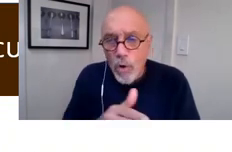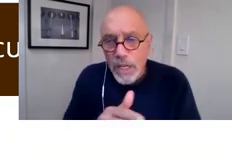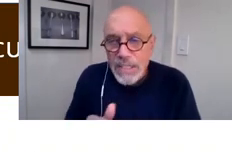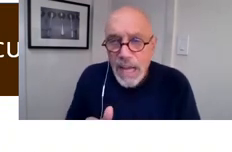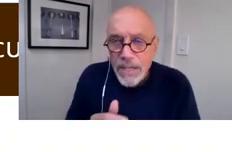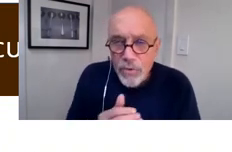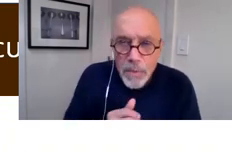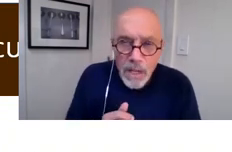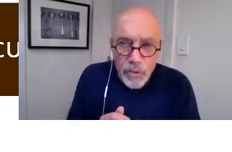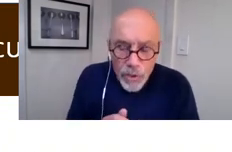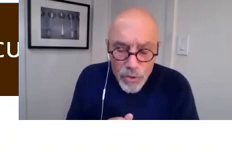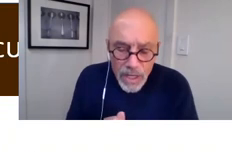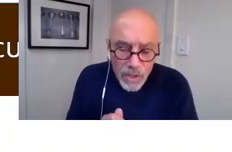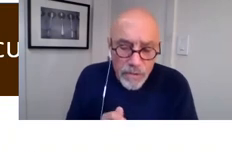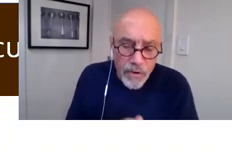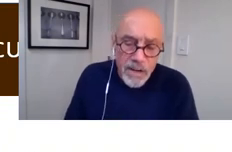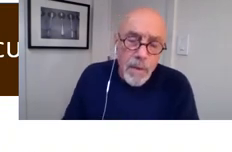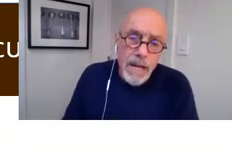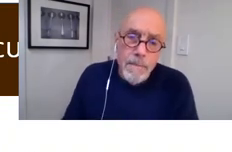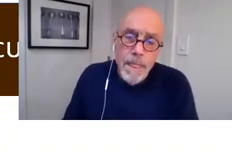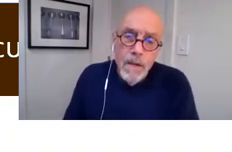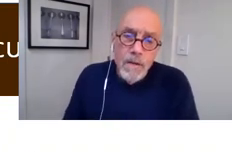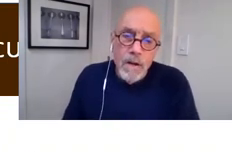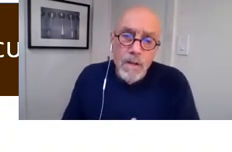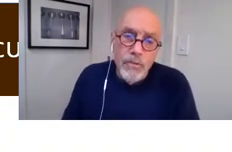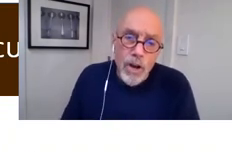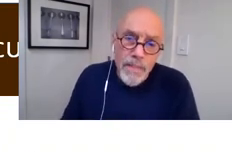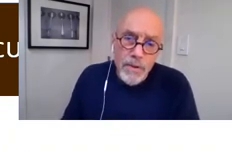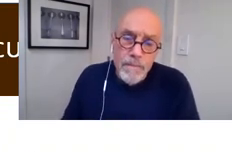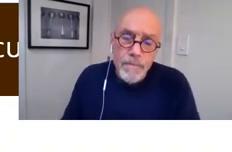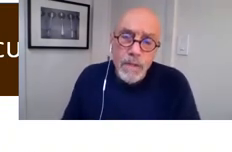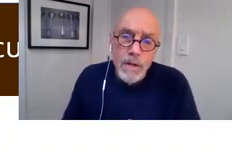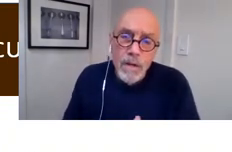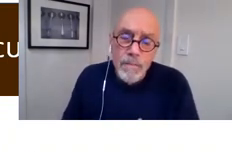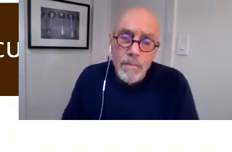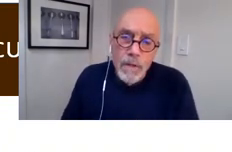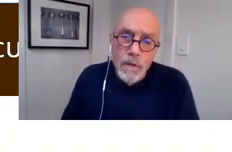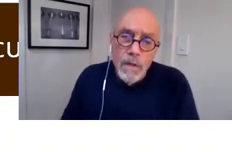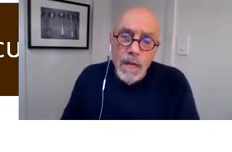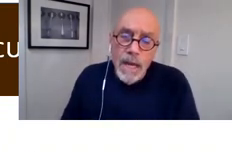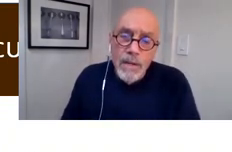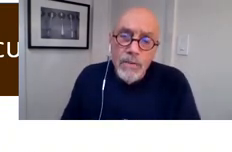take a quick side trip and I will tell you that a good friend of mine is an author, and